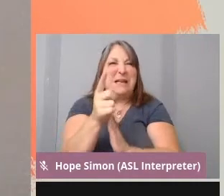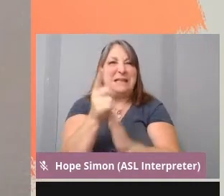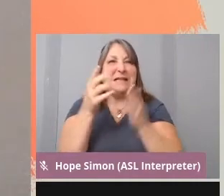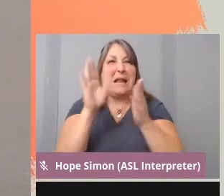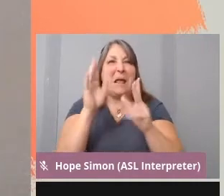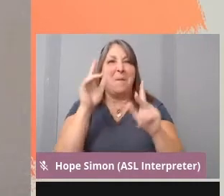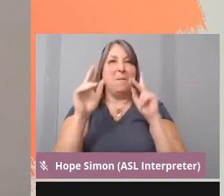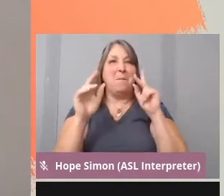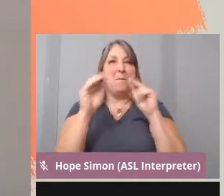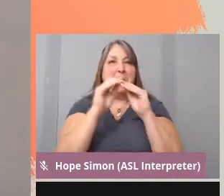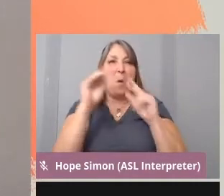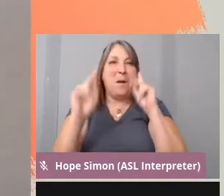So thank you for being here.